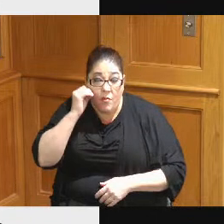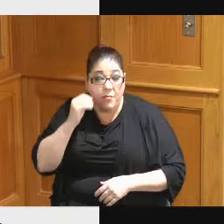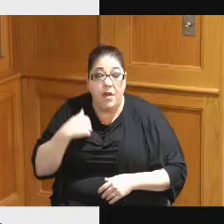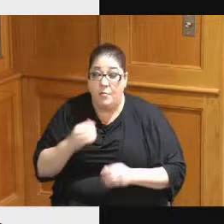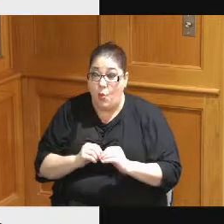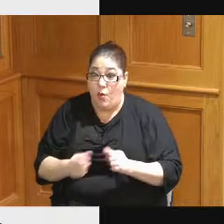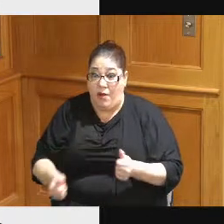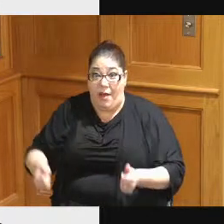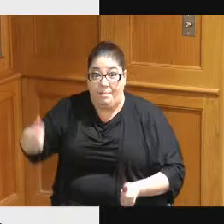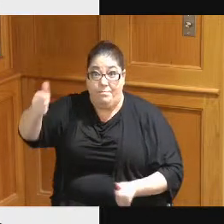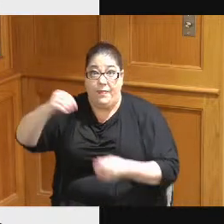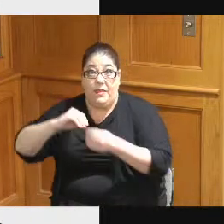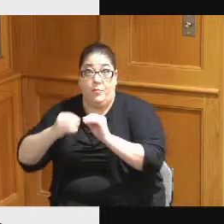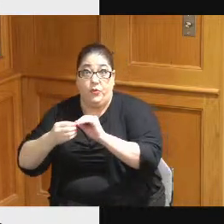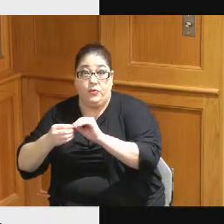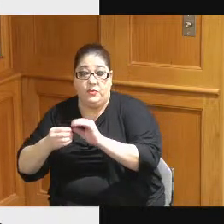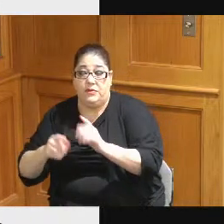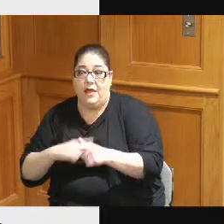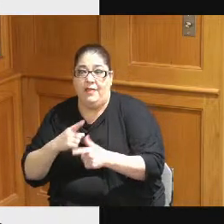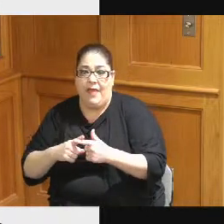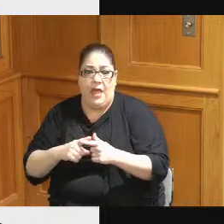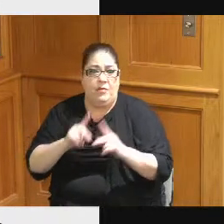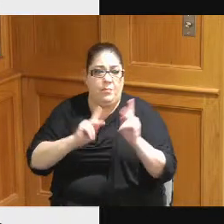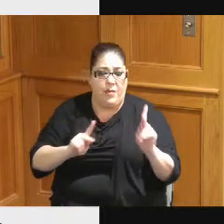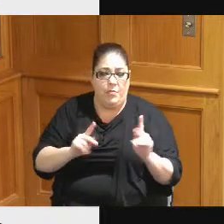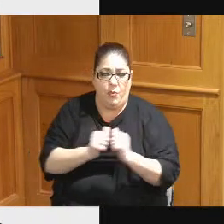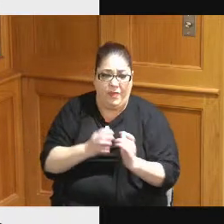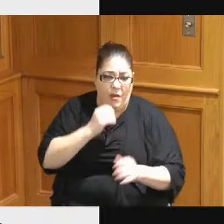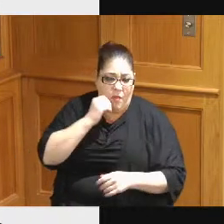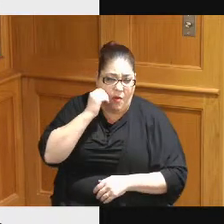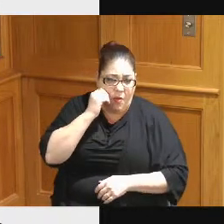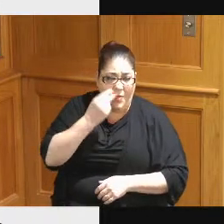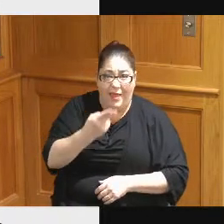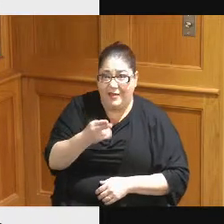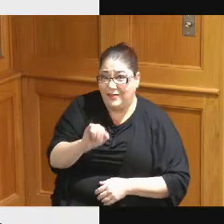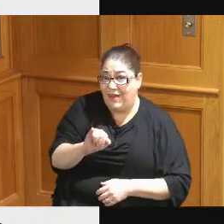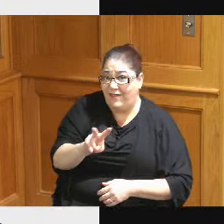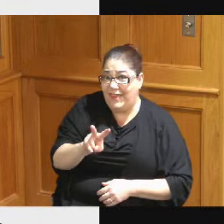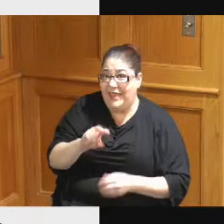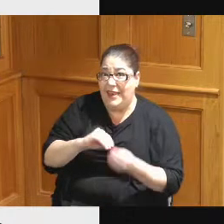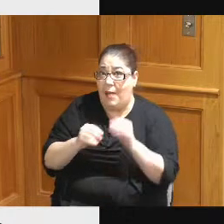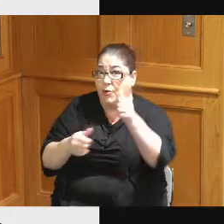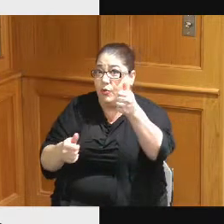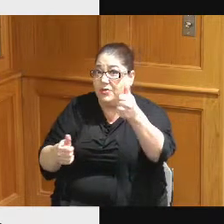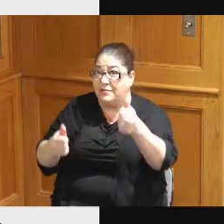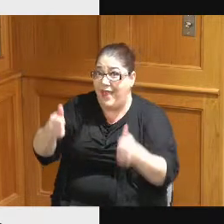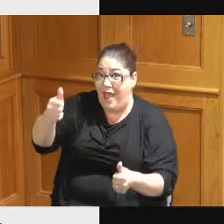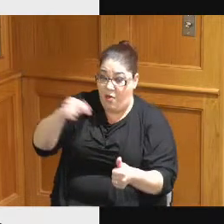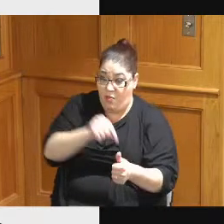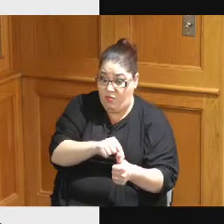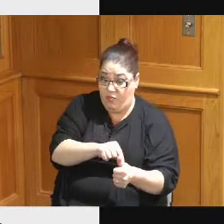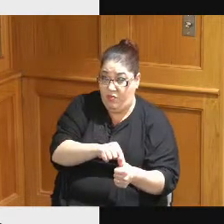the population of people experiencing homelessness with HIV goes down we have the ability with their